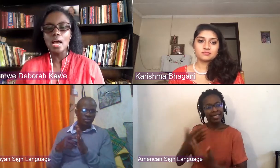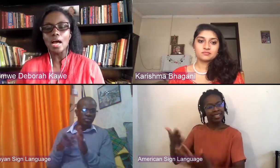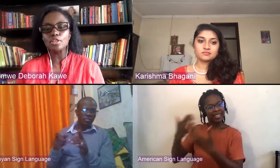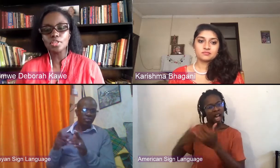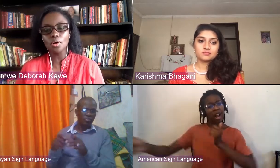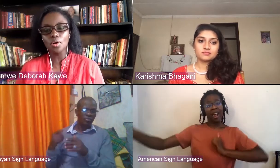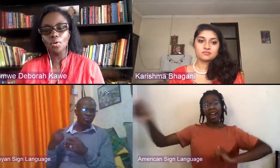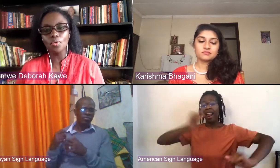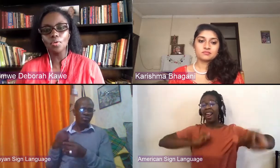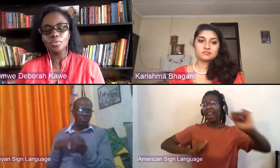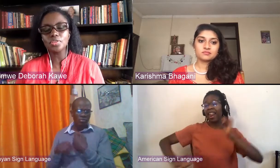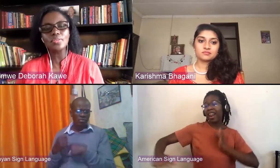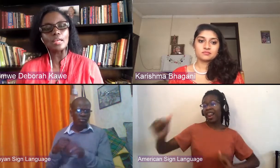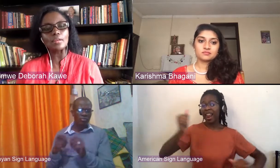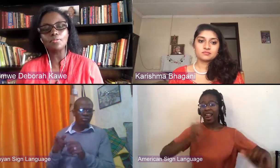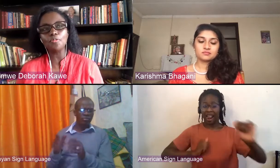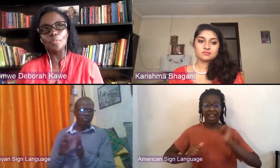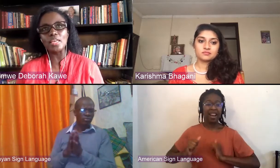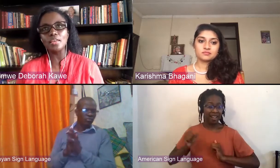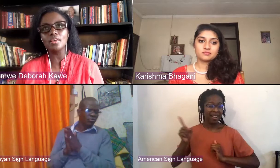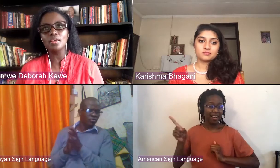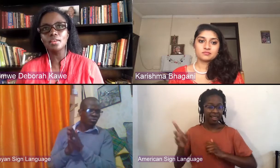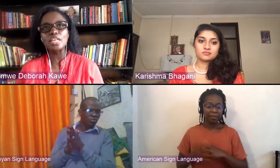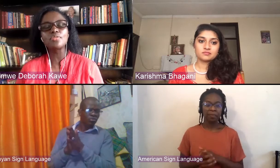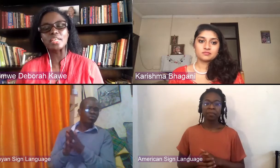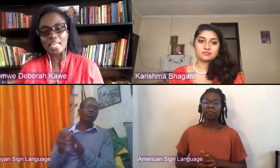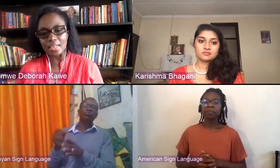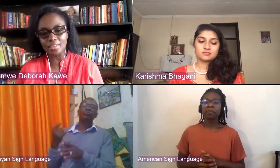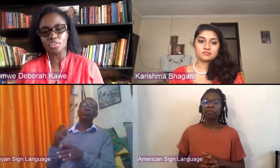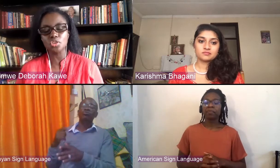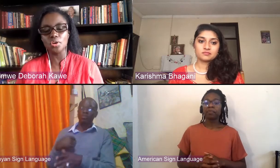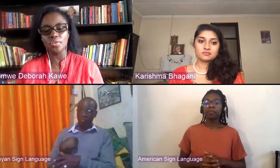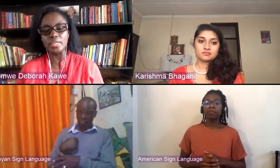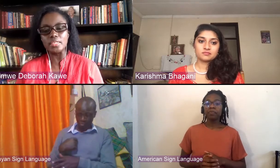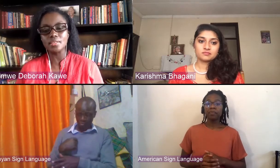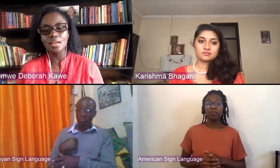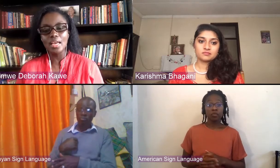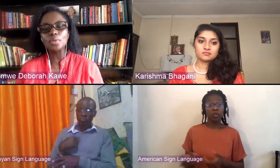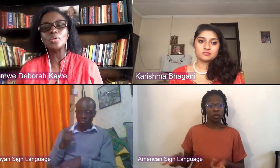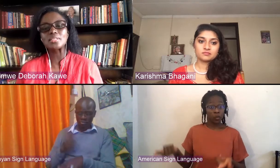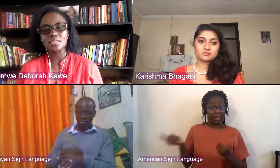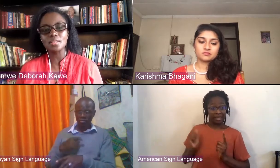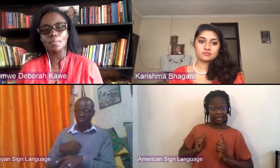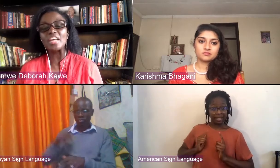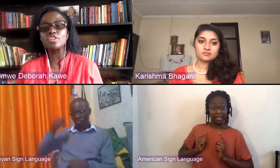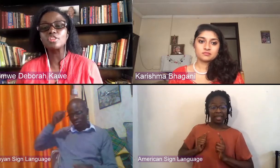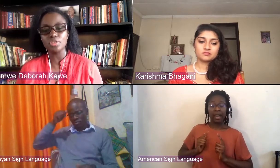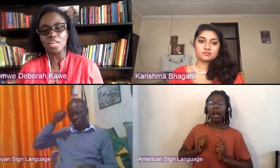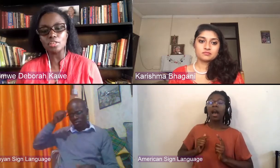And so that for me in retelling the stories it was my introduction